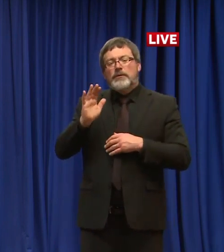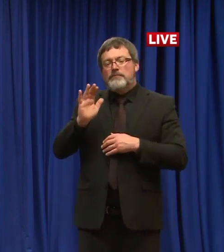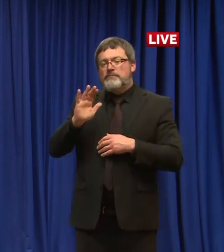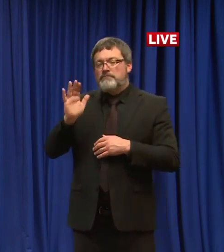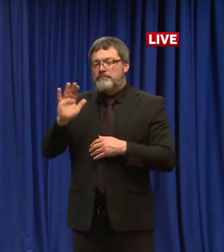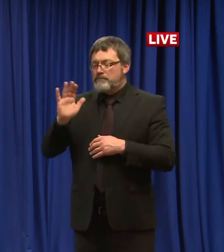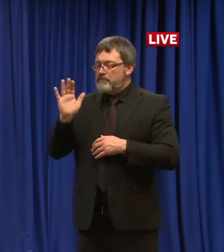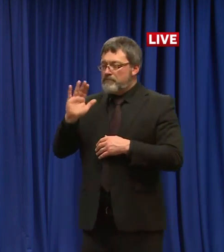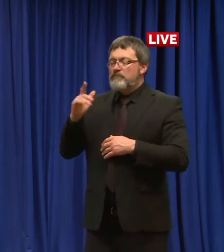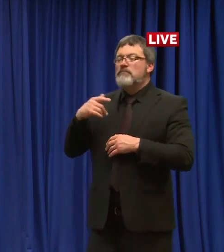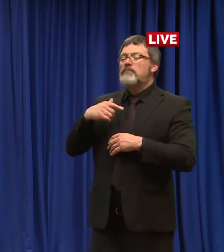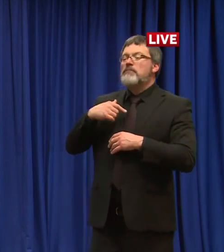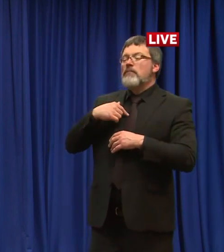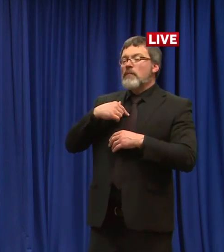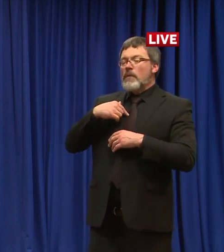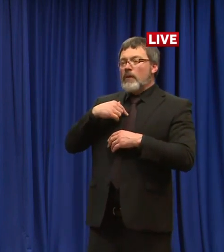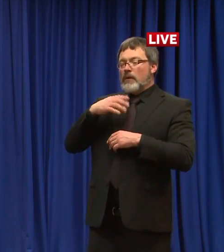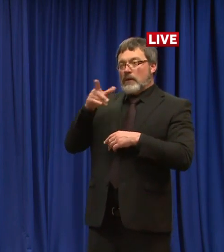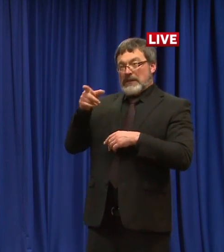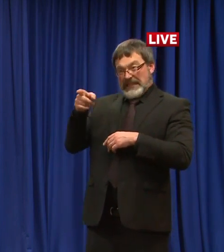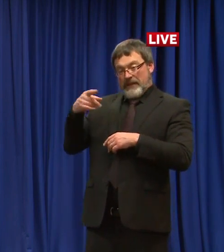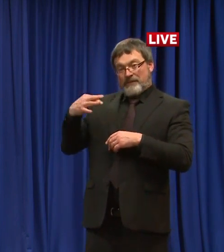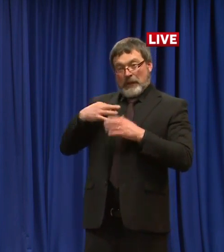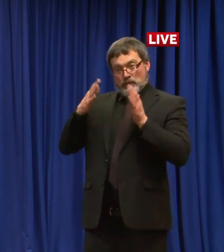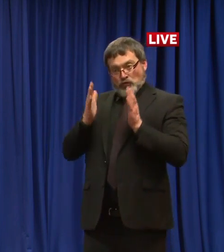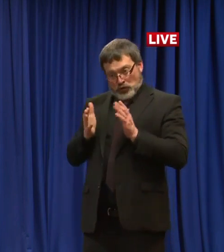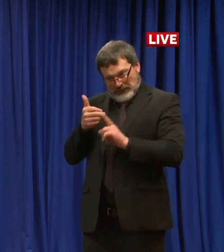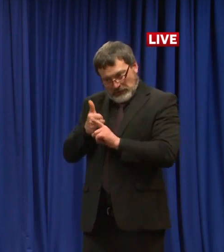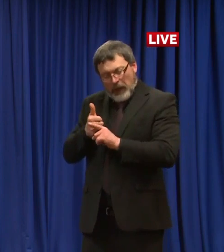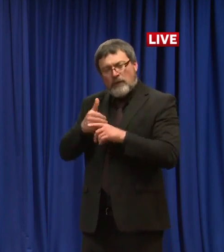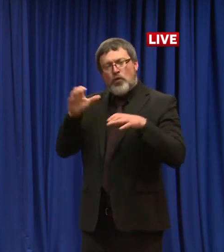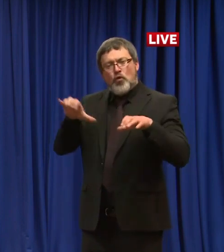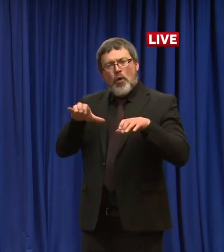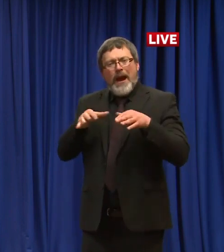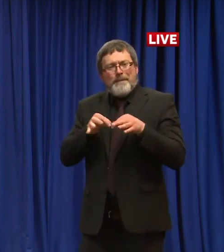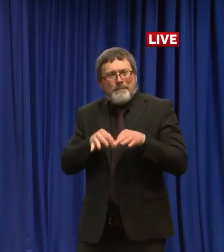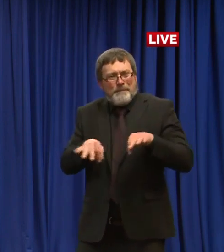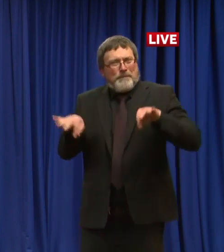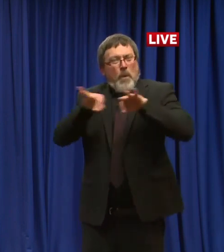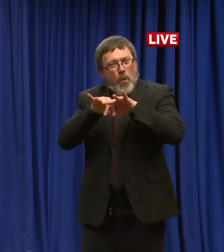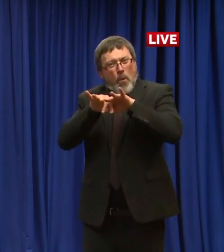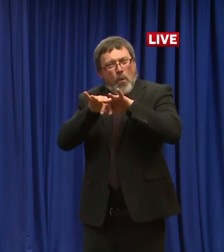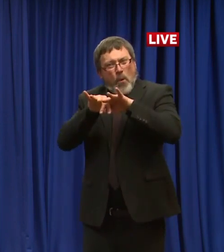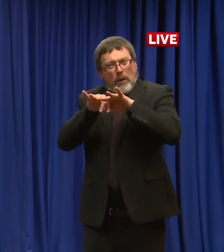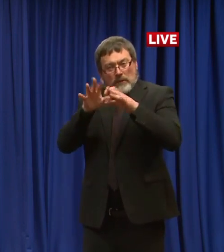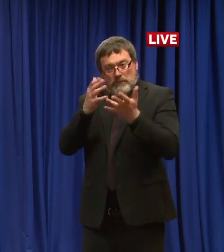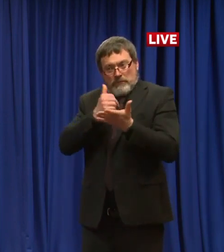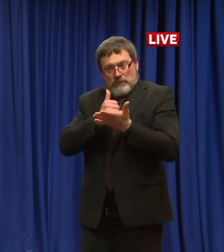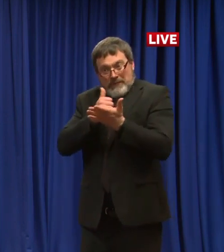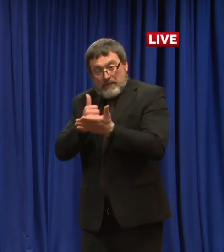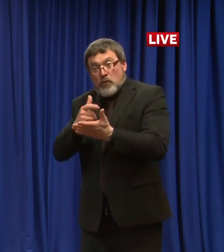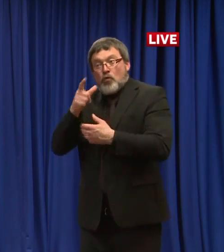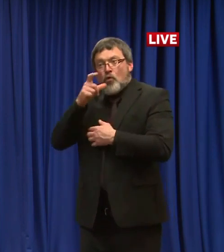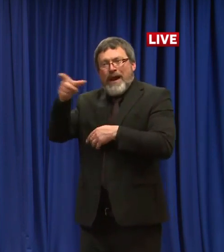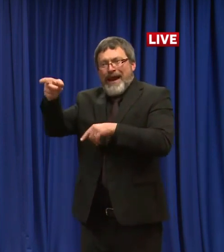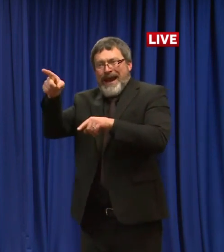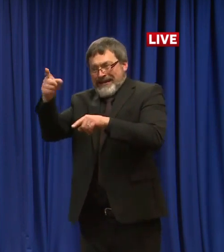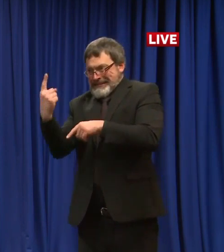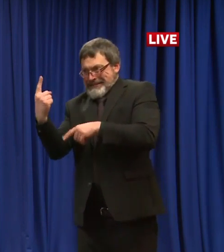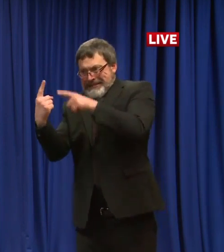SP GROCERY SHOPPING FOR AN ELDERLY INDIVIDUAL IN THE NEIGHBORHOOD AND JUST YOU KNOW BEING ABLE TO GO OUT AND GET THE GROCERIES FOLLOW THE LIST AND YOU KNOW, LEAVE THE GROCERIES ON